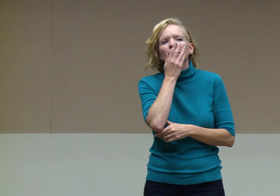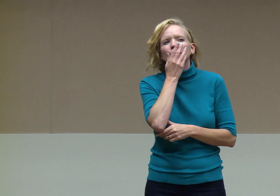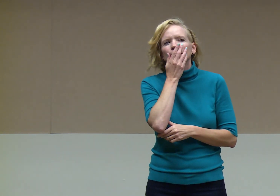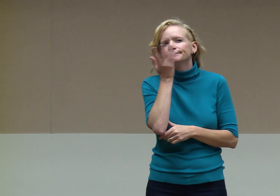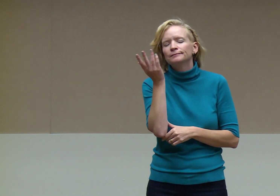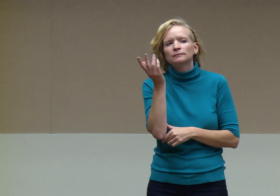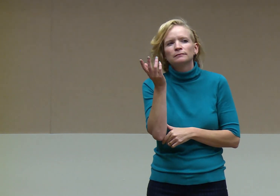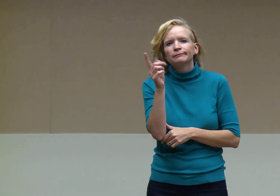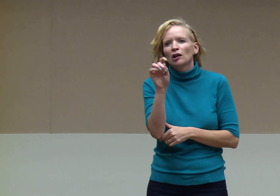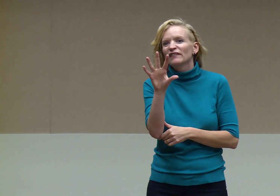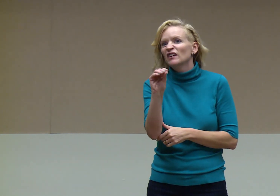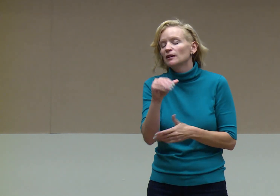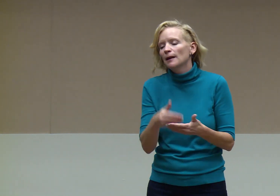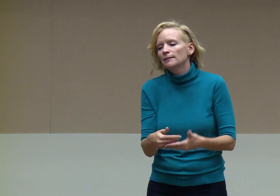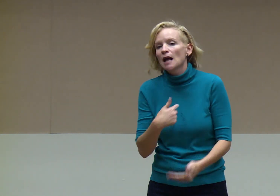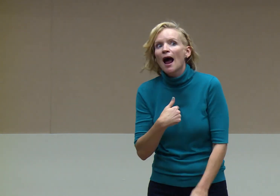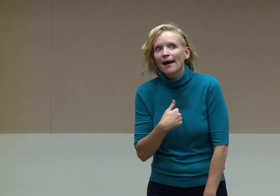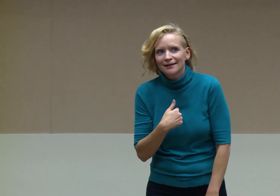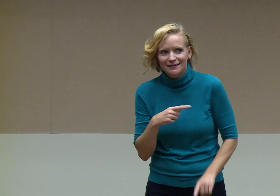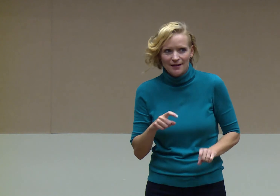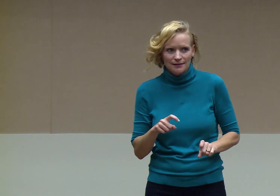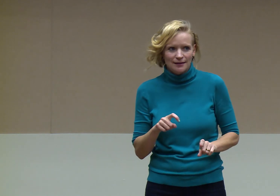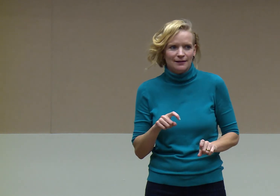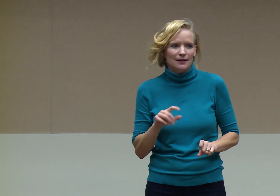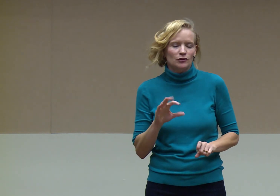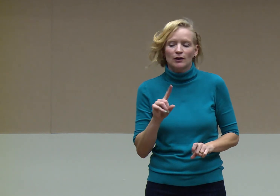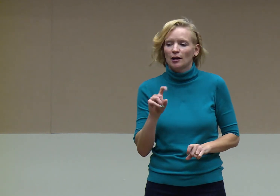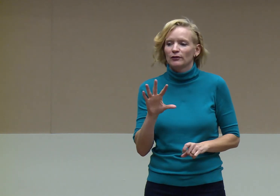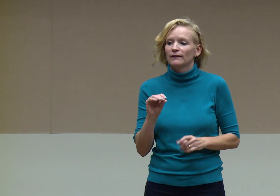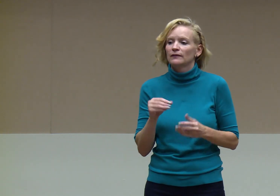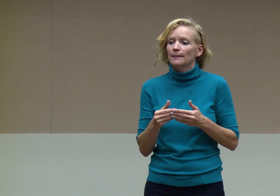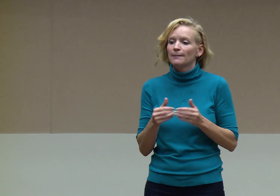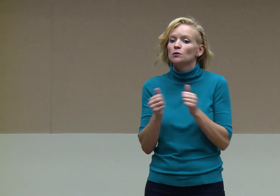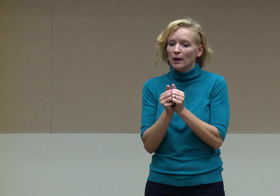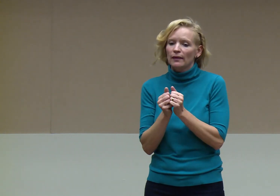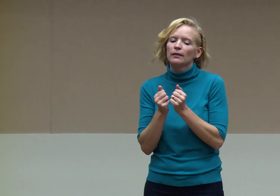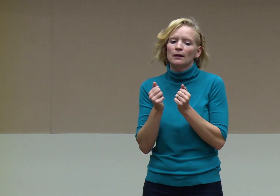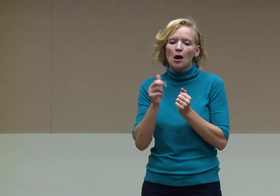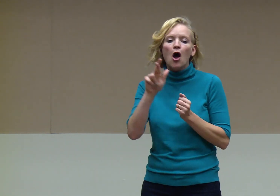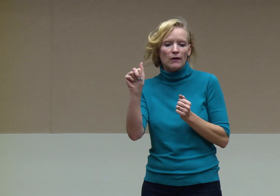So I tested roughly 50 babies. I did. 150 babies,